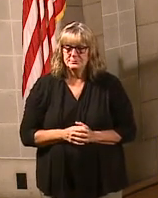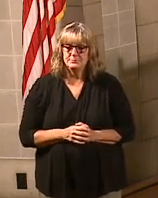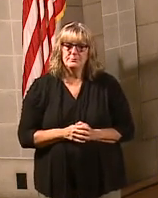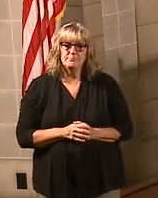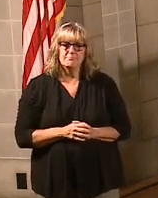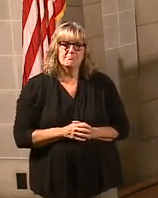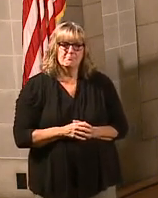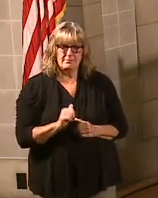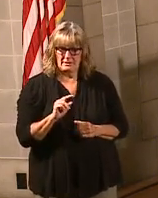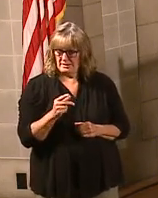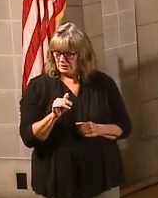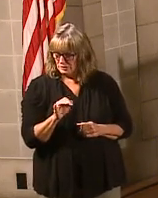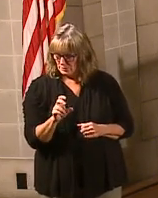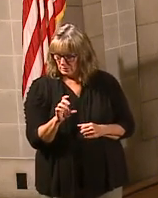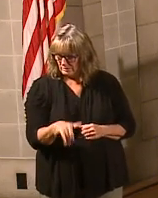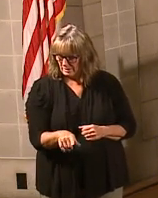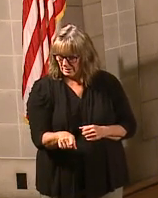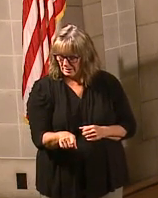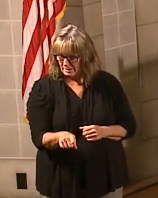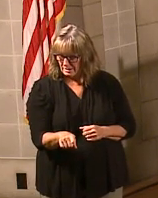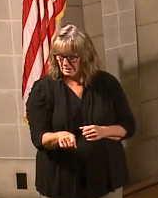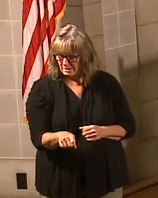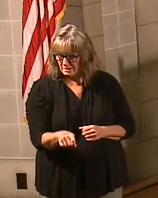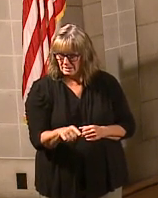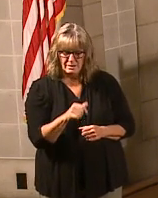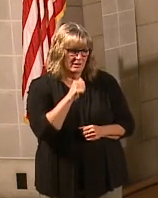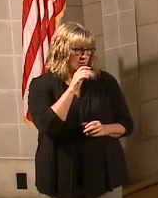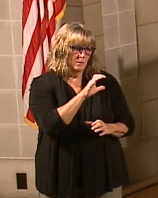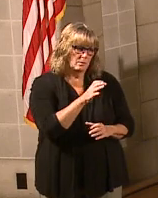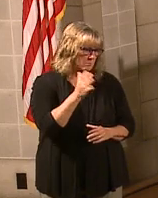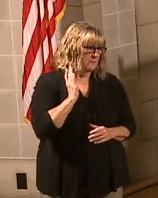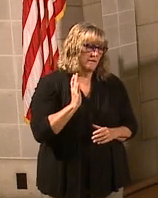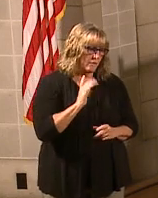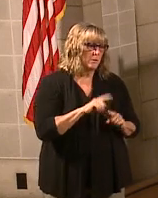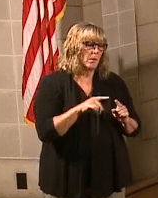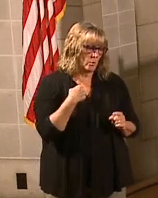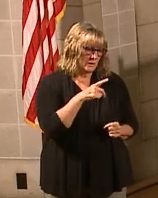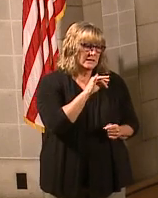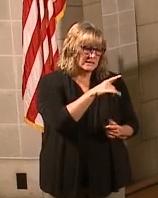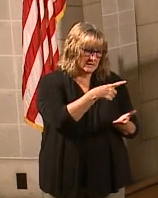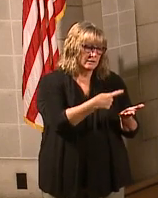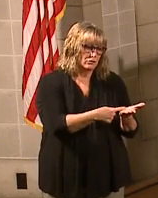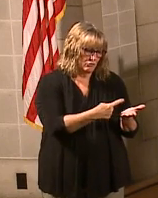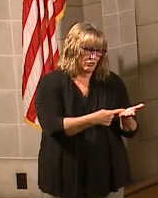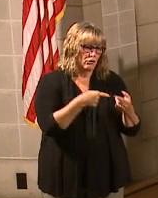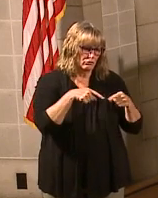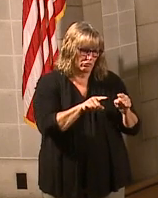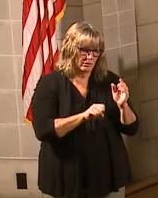SO CAN WE MOVE PATIENTS WITH LESS ACUTE NEEDS TO OTHER